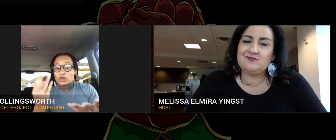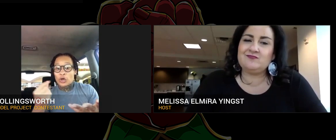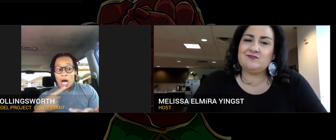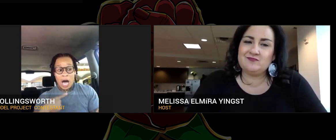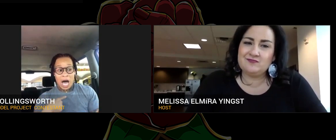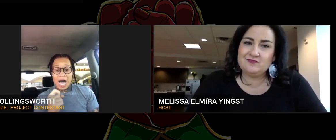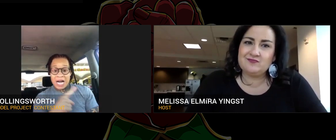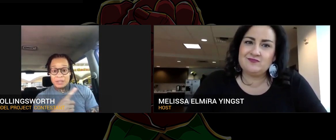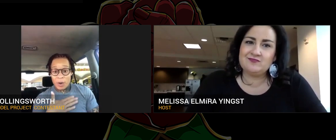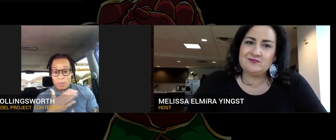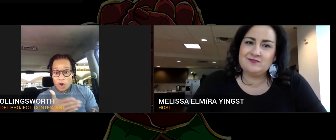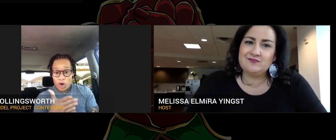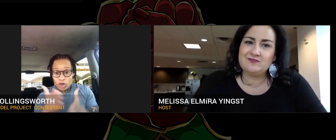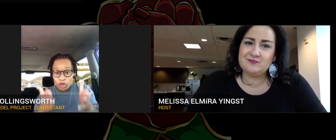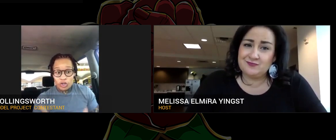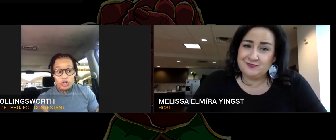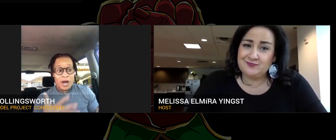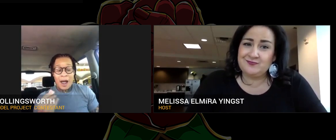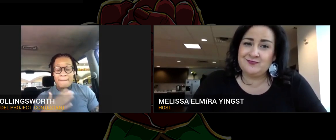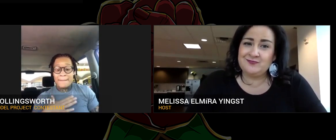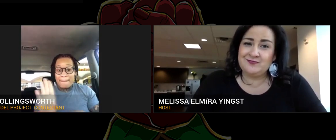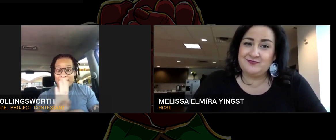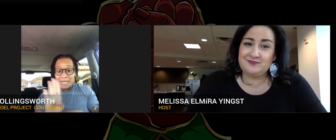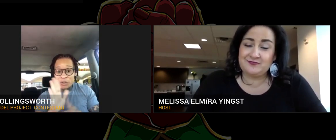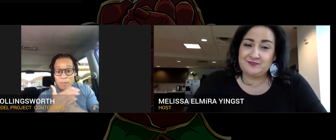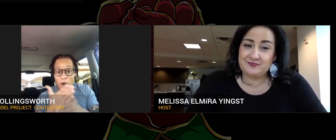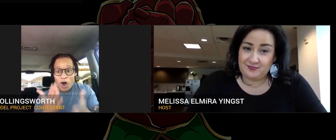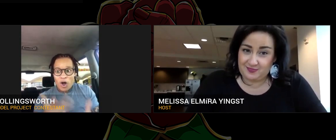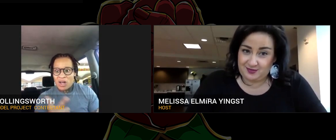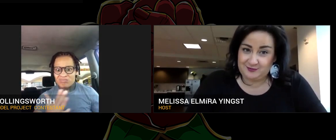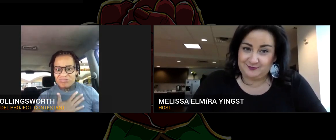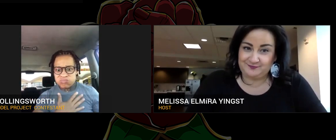so I asked my partner and my business partner and